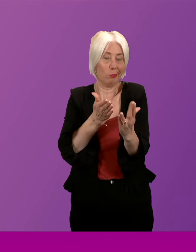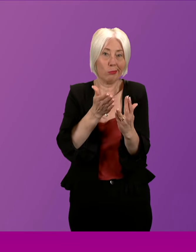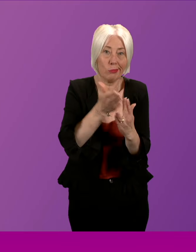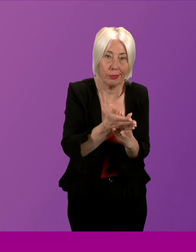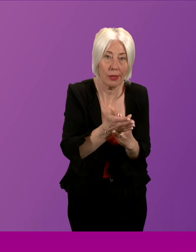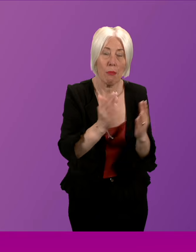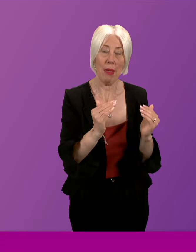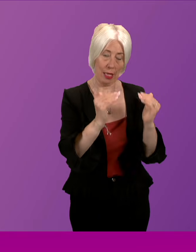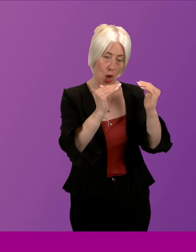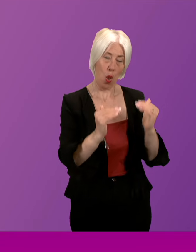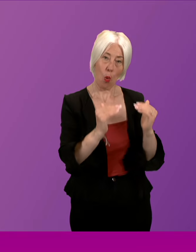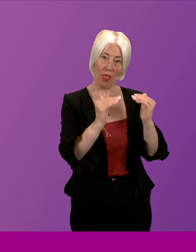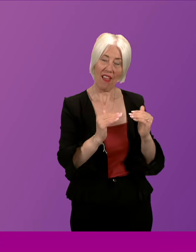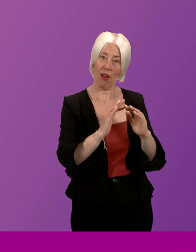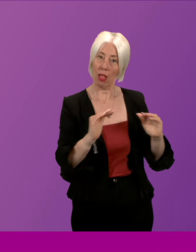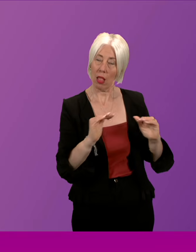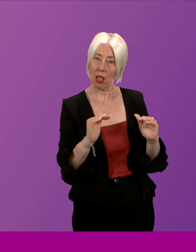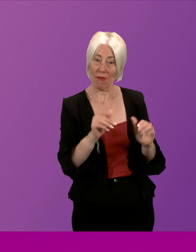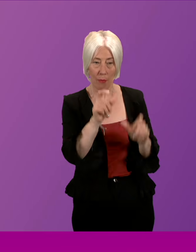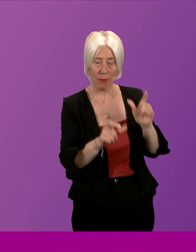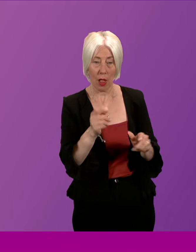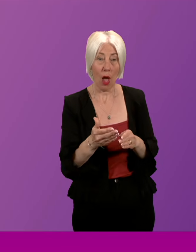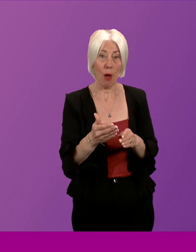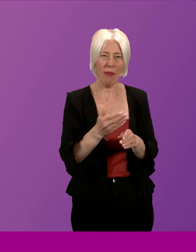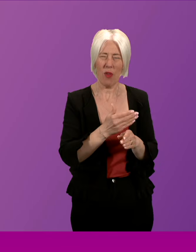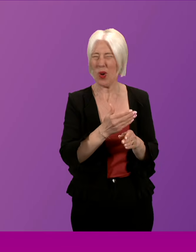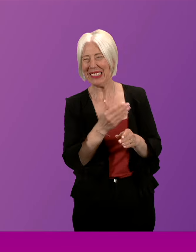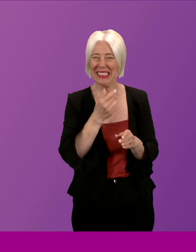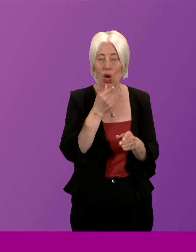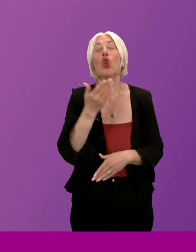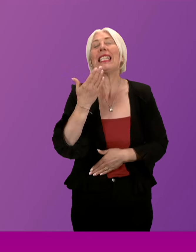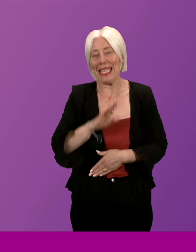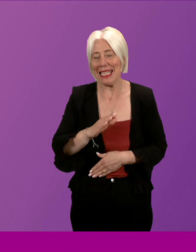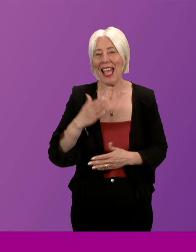level of intensity—before individuals are judged to require CAMHS intervention—to